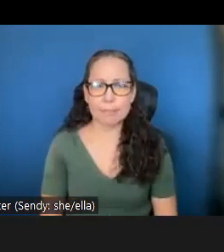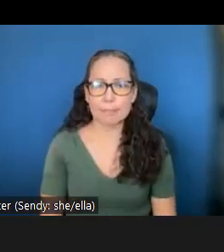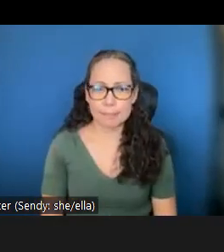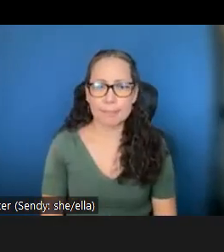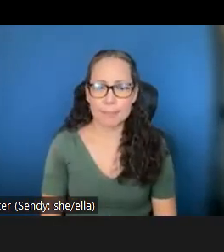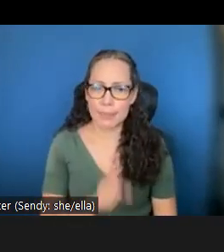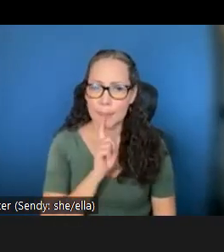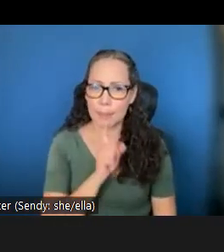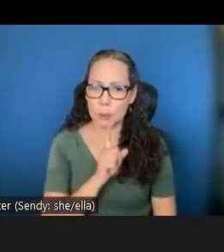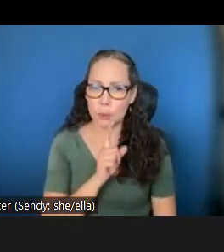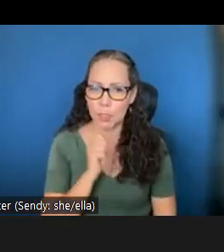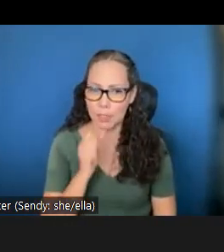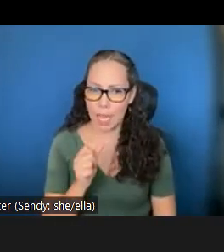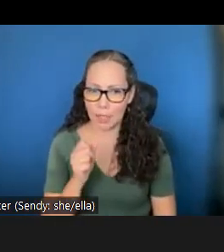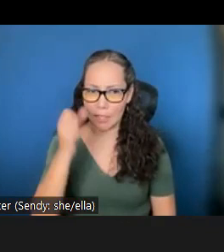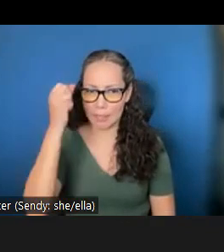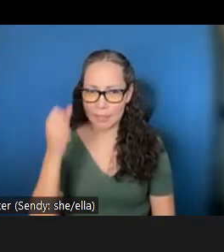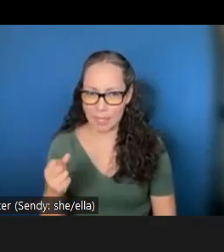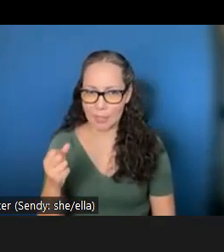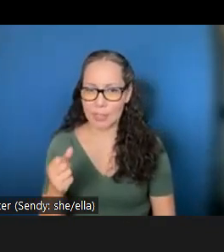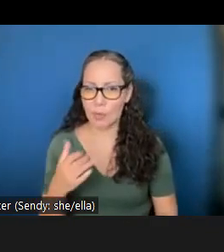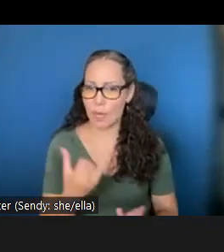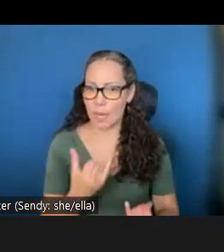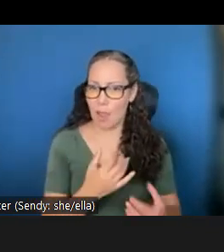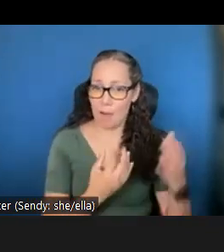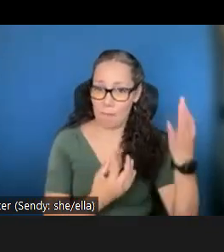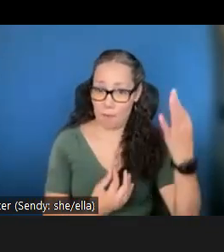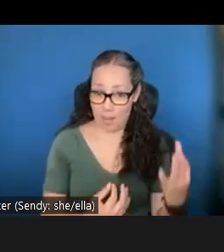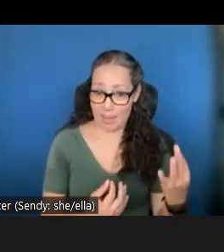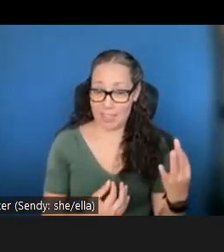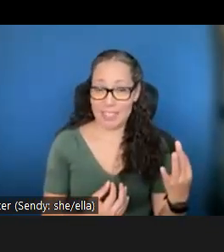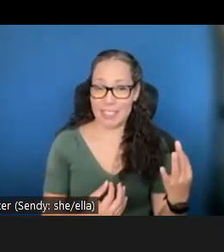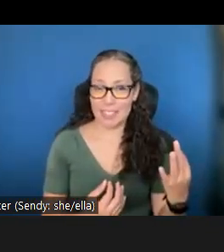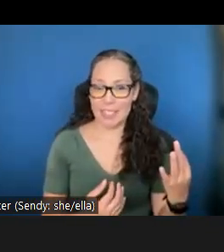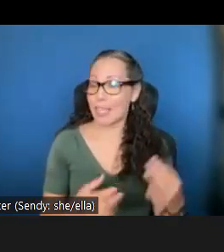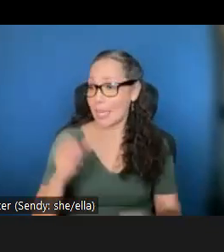they're not on Saturday and on Fridays right no Sacramento can be fun on a Saturday but yeah